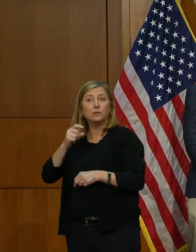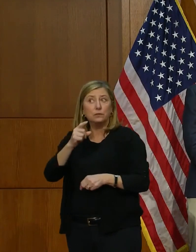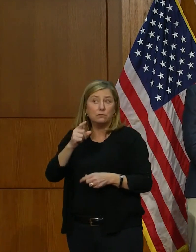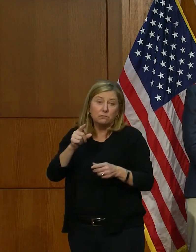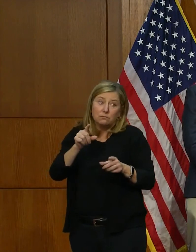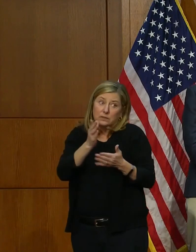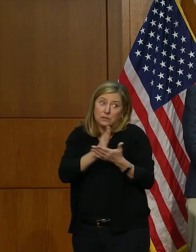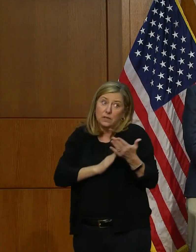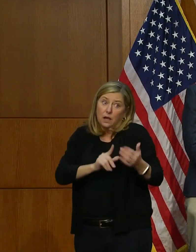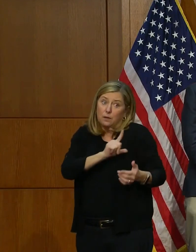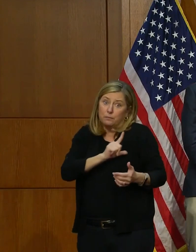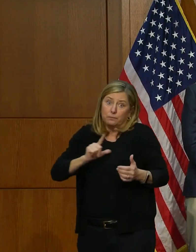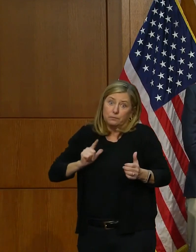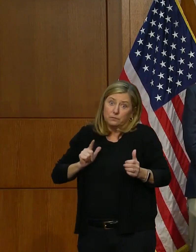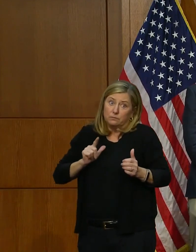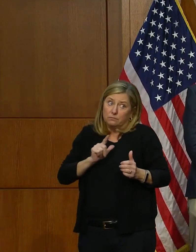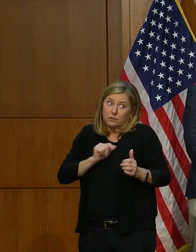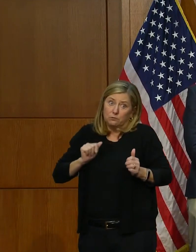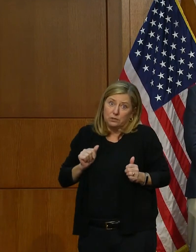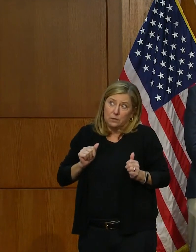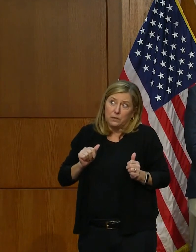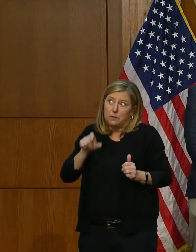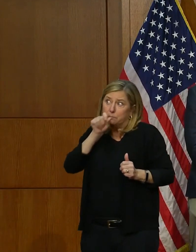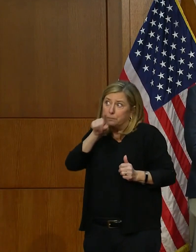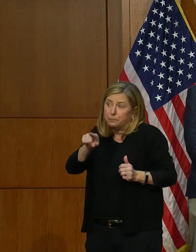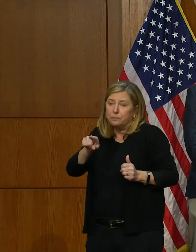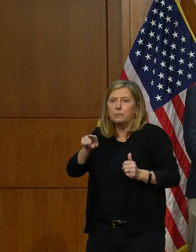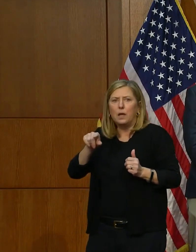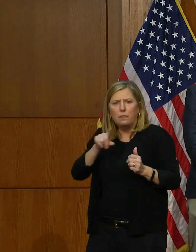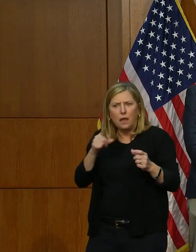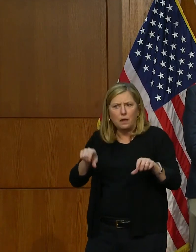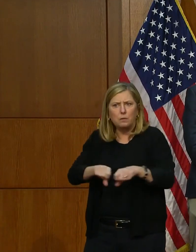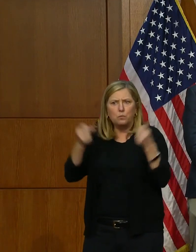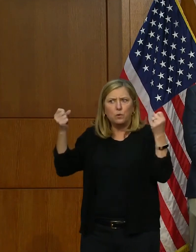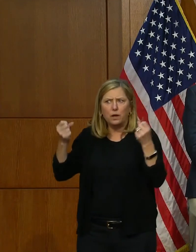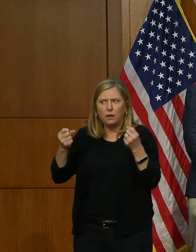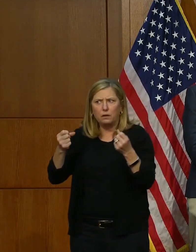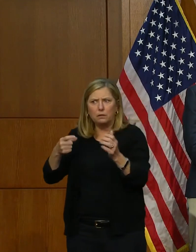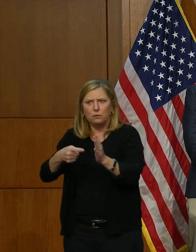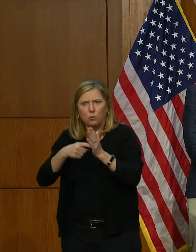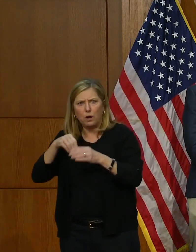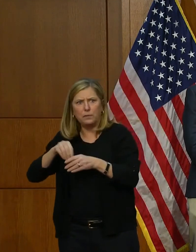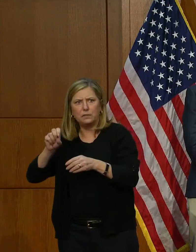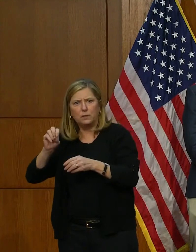HAVE LEAK STARTING LAST SUMMER, INCLUDING BY MEMBERS OF THE GENERAL ASSEMBLY. VIOLATE THE